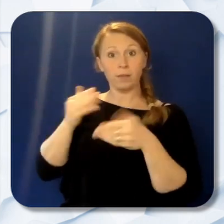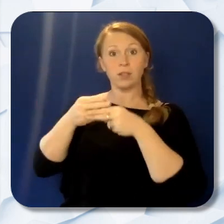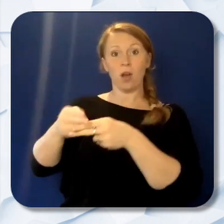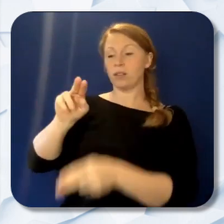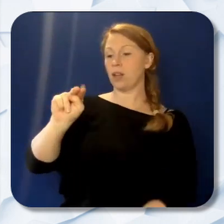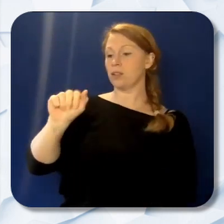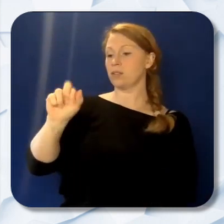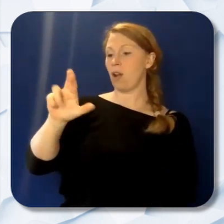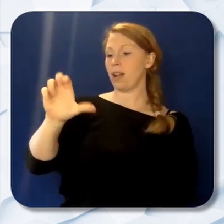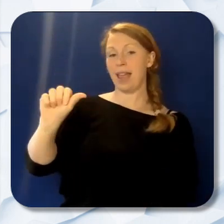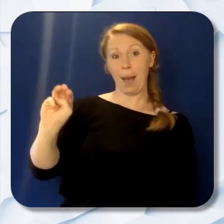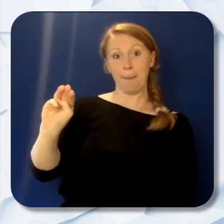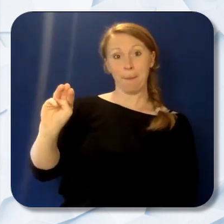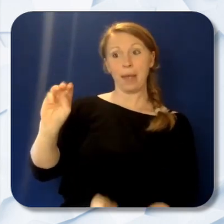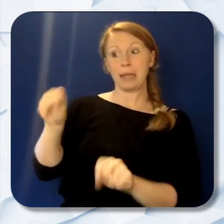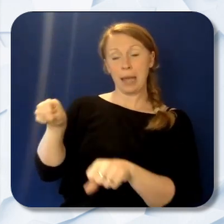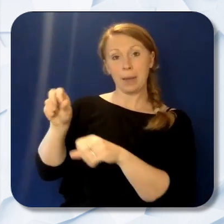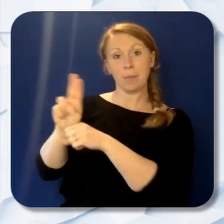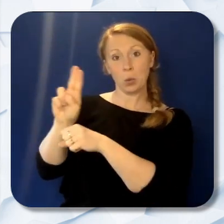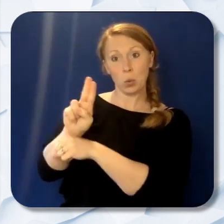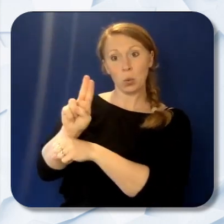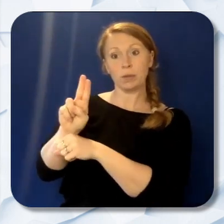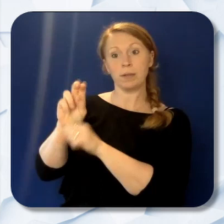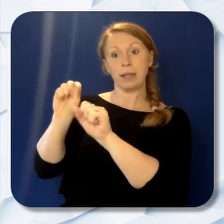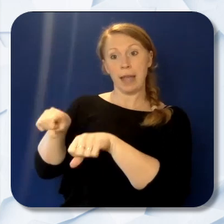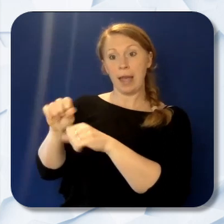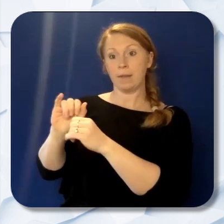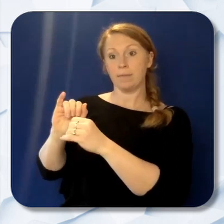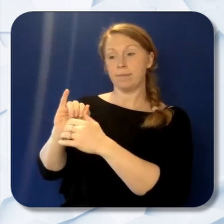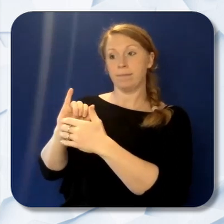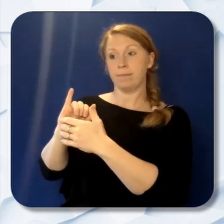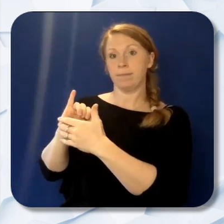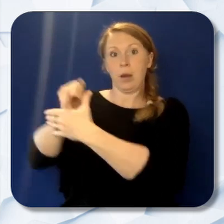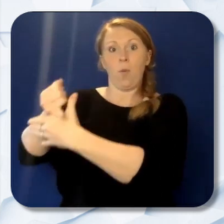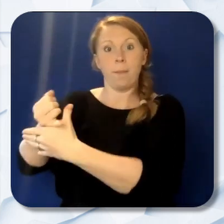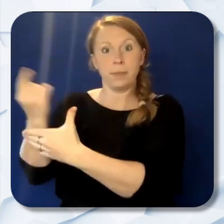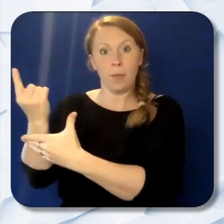someone is experiencing uh an opioid overdose uh, as you heard from Superintendent Guillen: